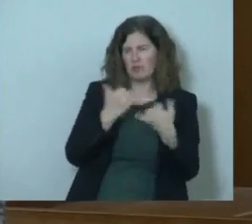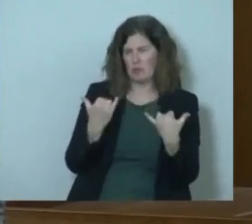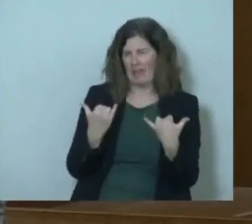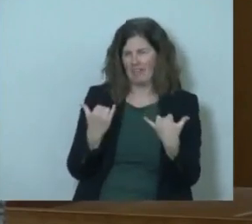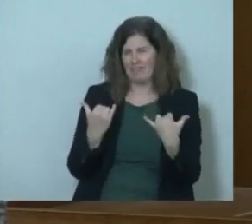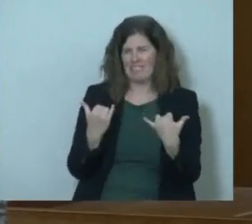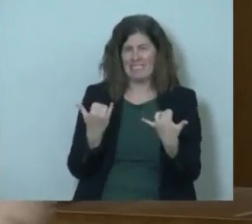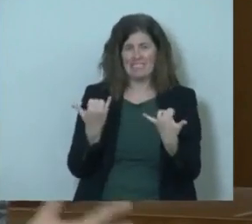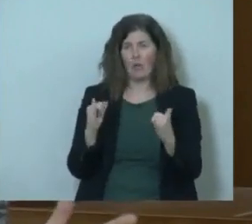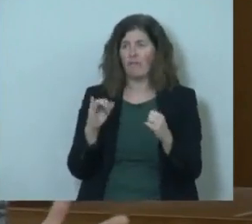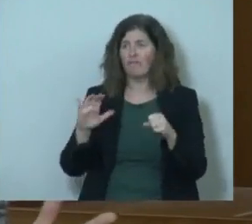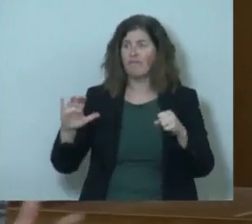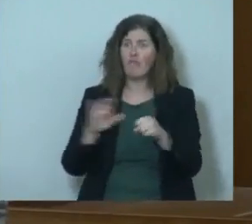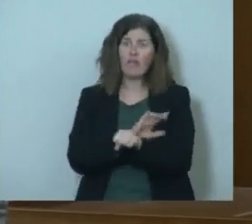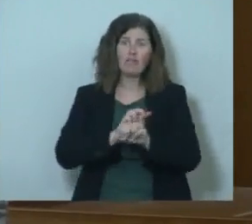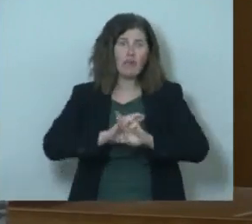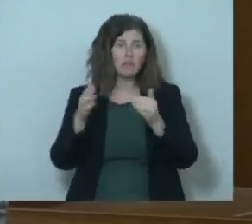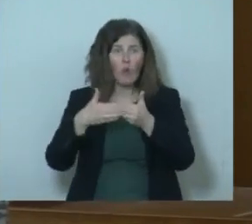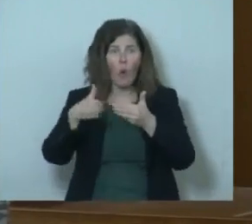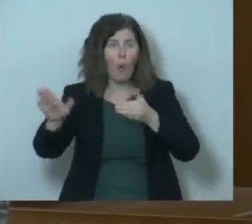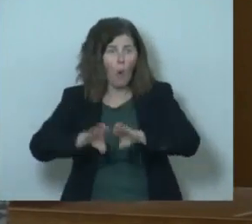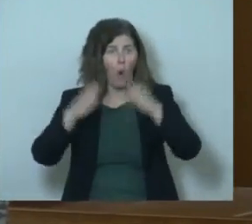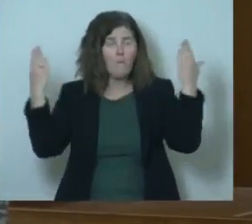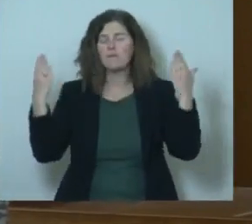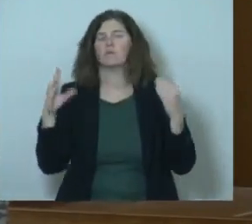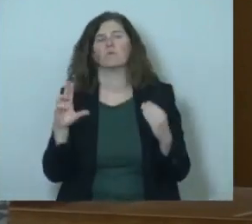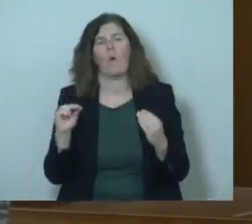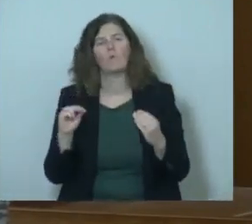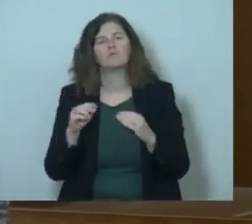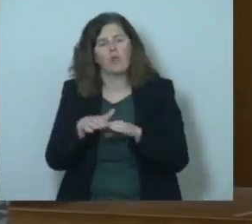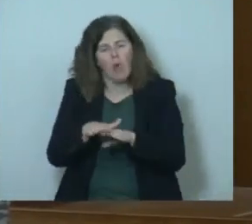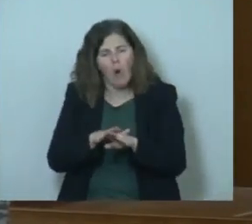WE WOULD CONTINUE AND PREPARE FOR LANDING.